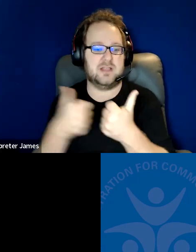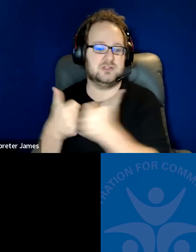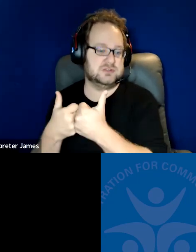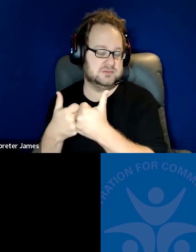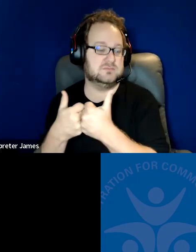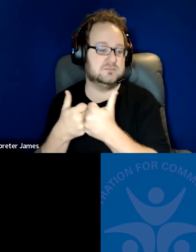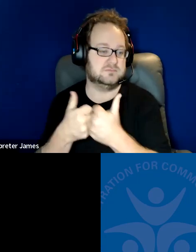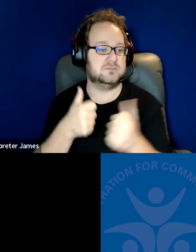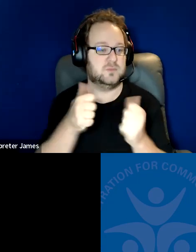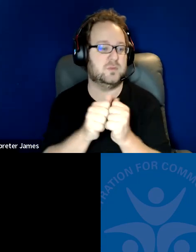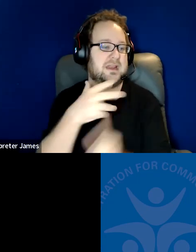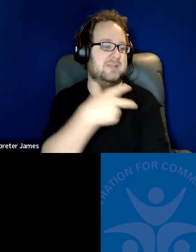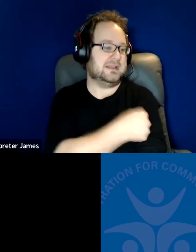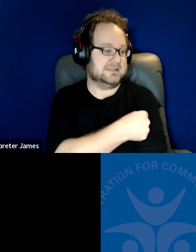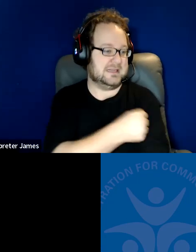So thank you, thank you, thank you for all